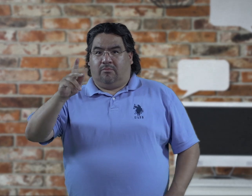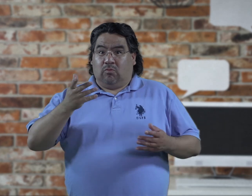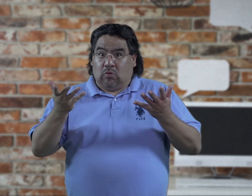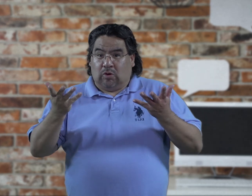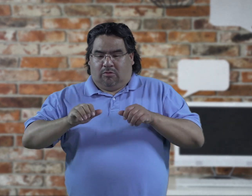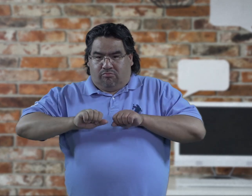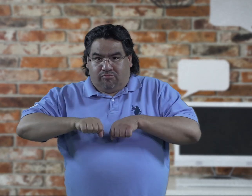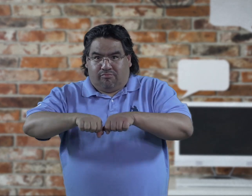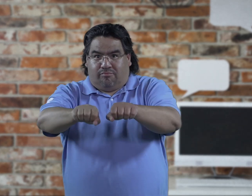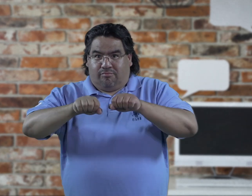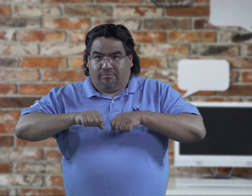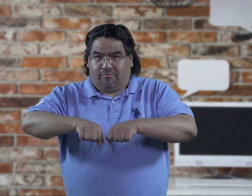This is the sign for Bannock